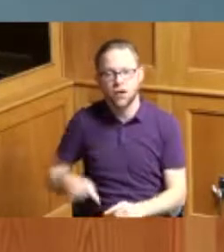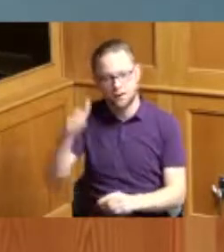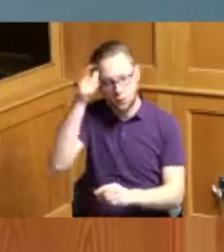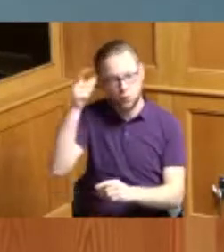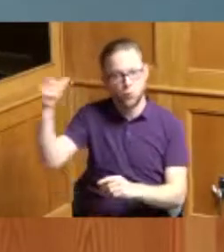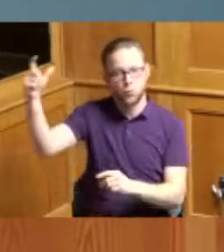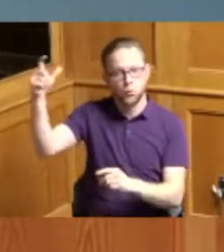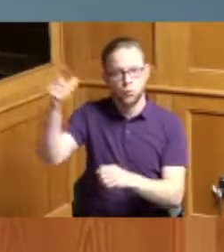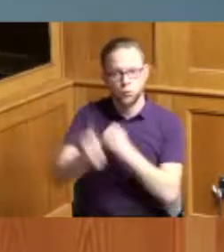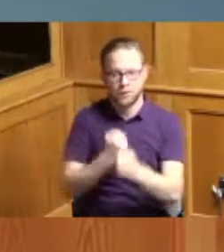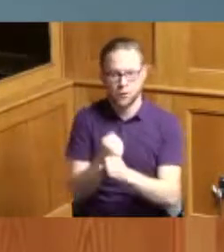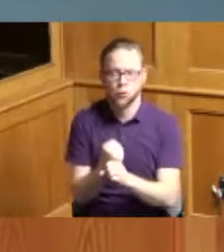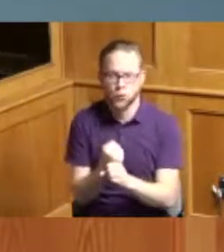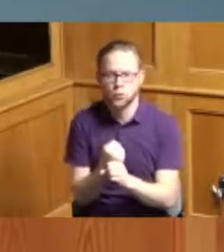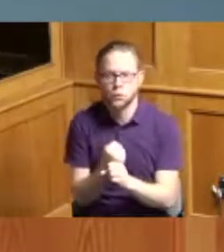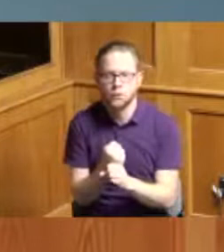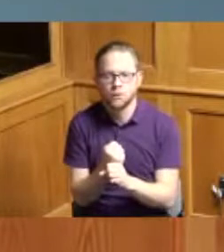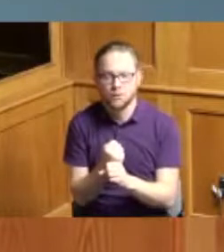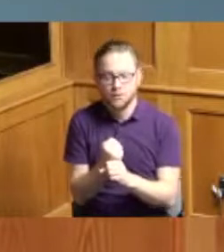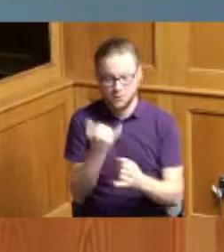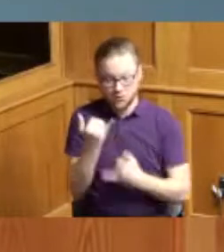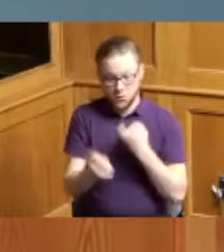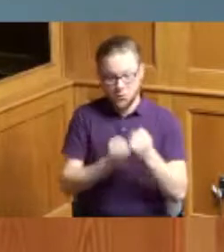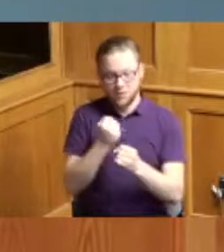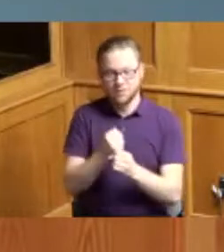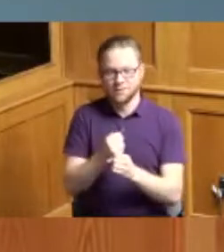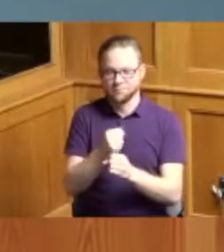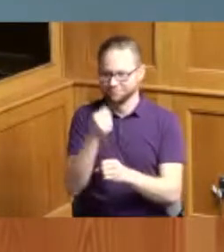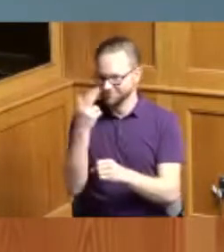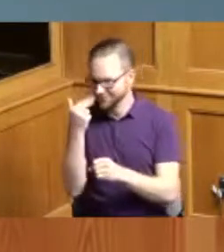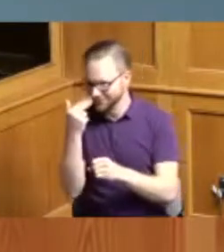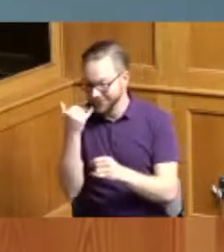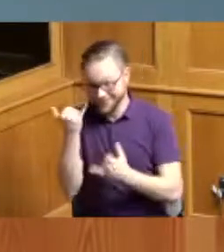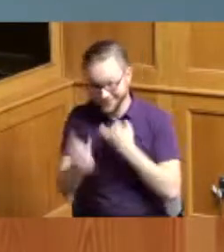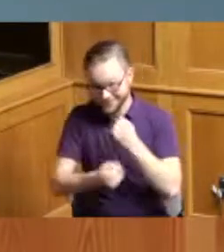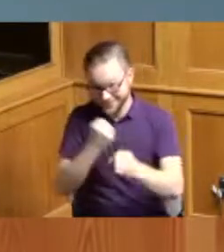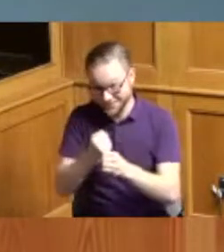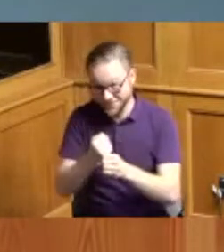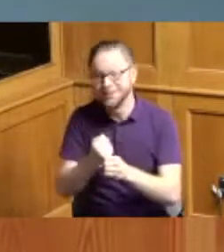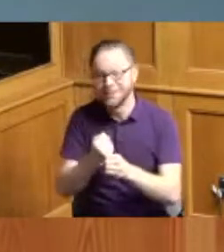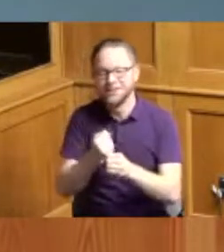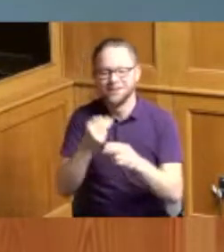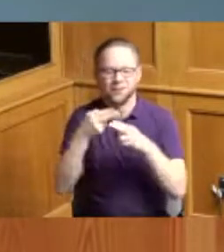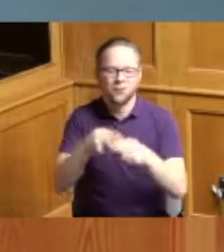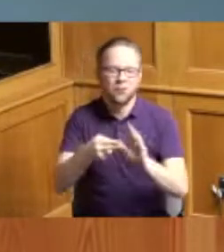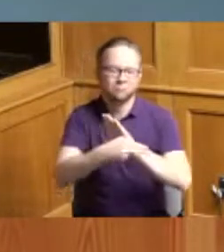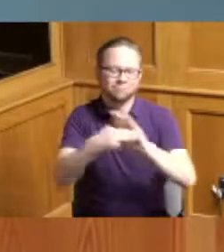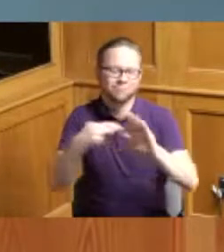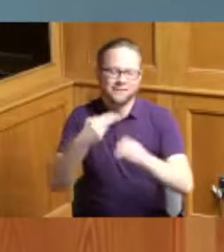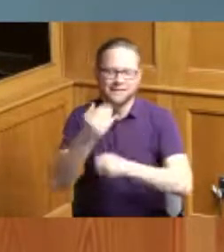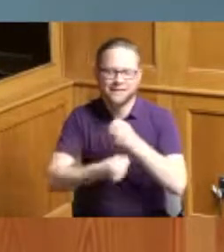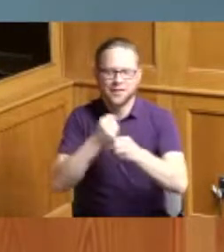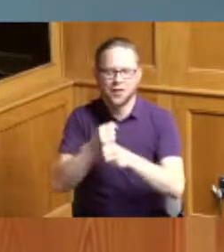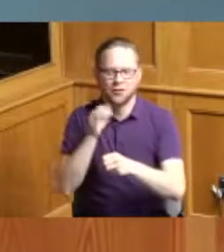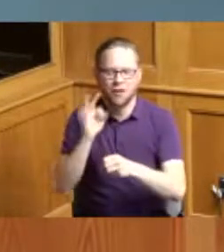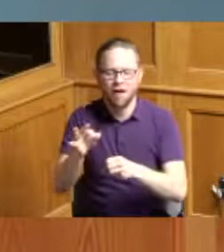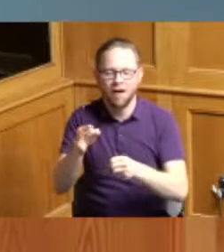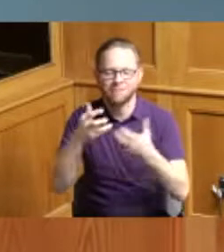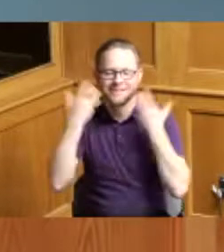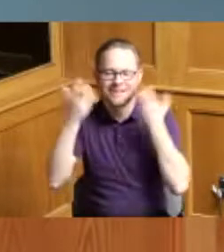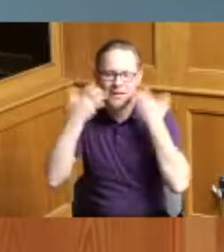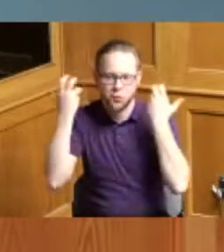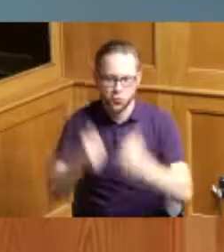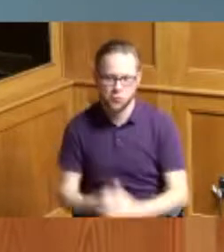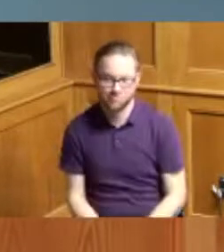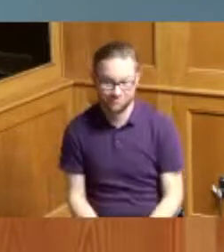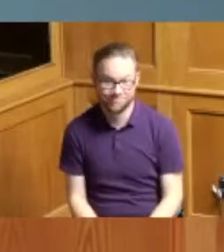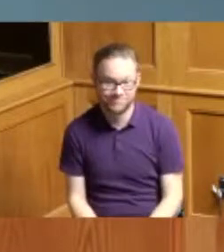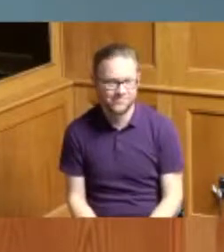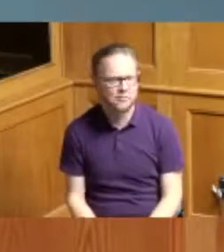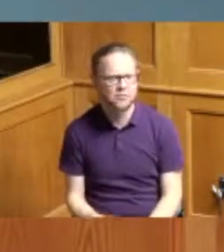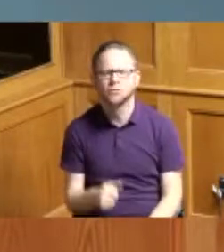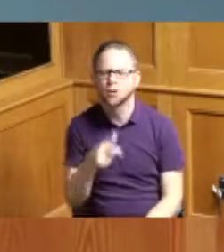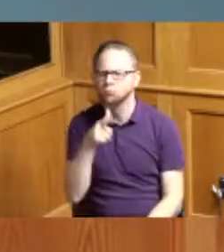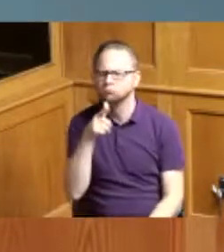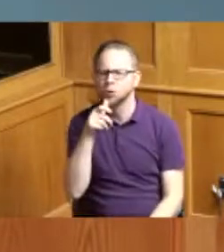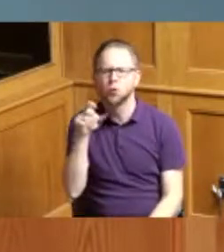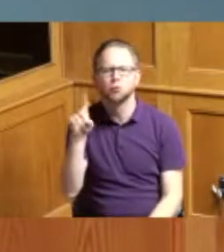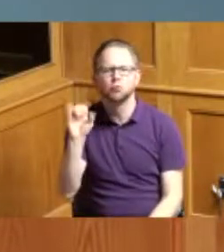and this year ironically is the year of the tiger yes so I remember on Who Dey Frank